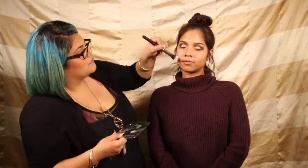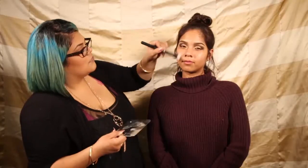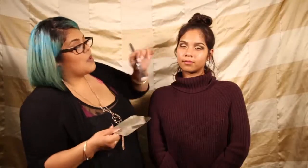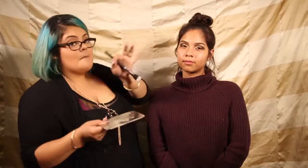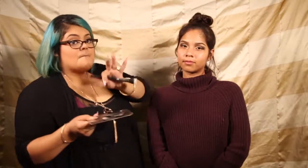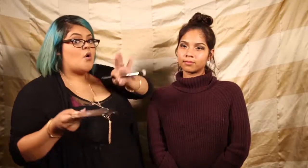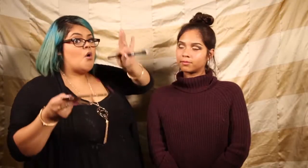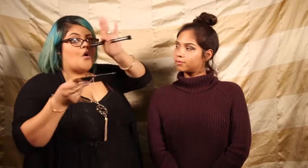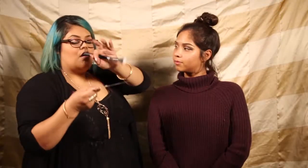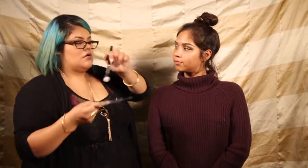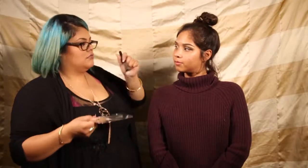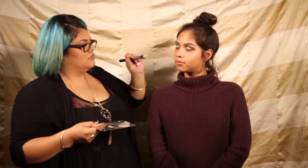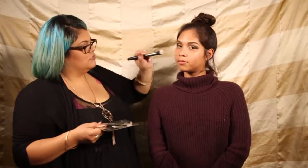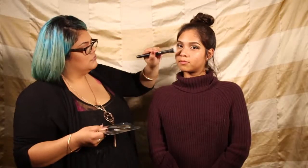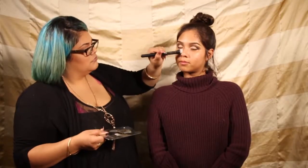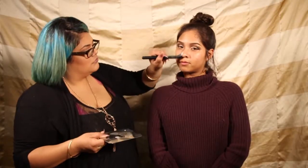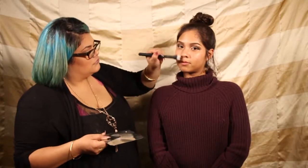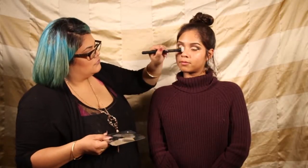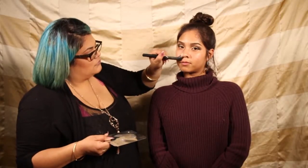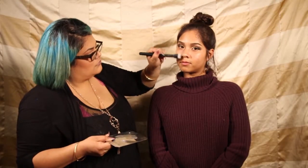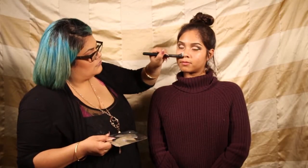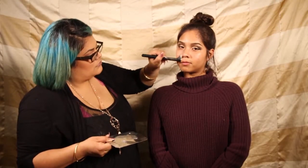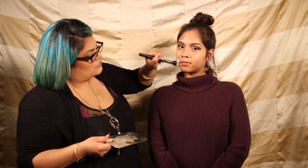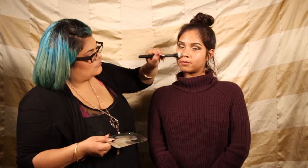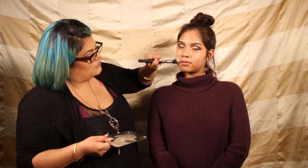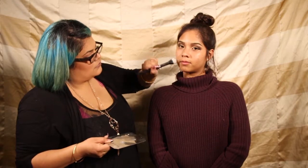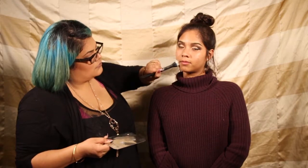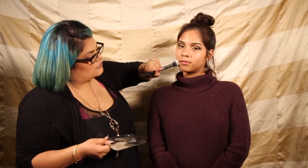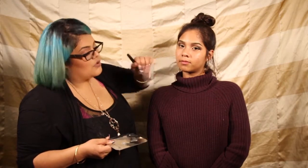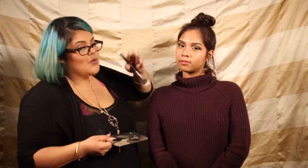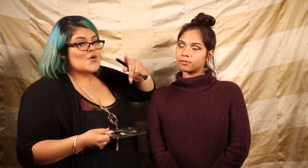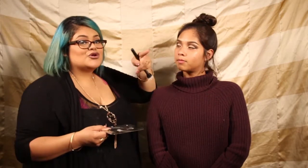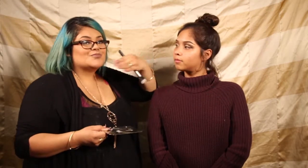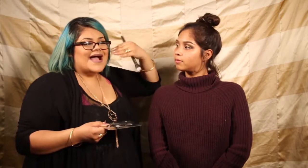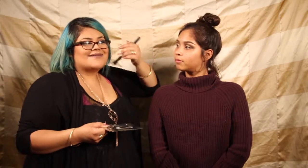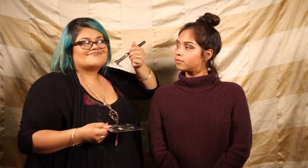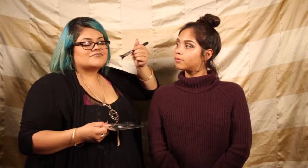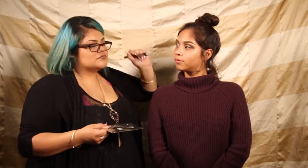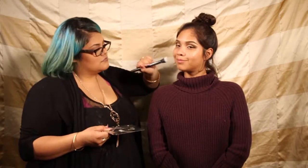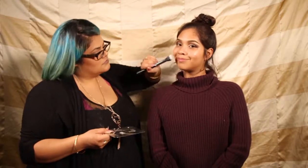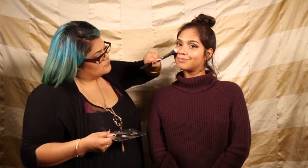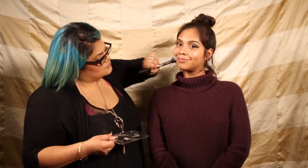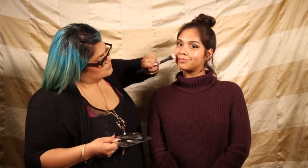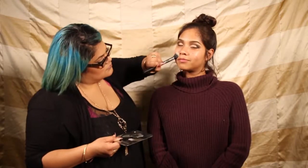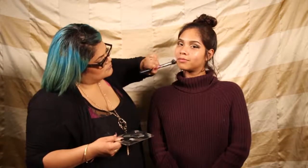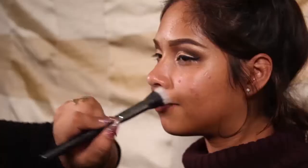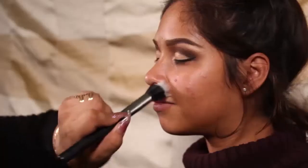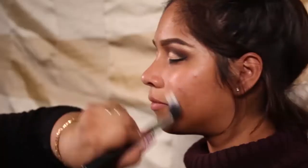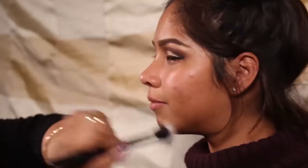apply on important area.. area where you smile..